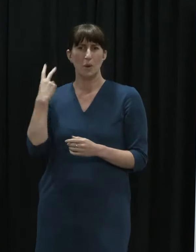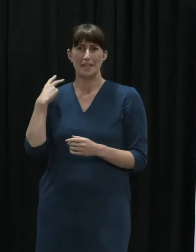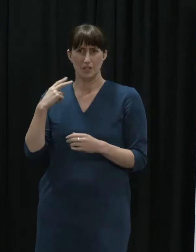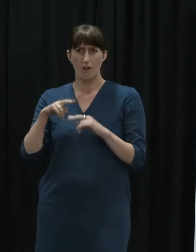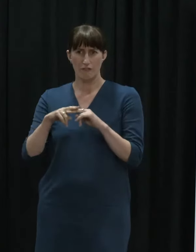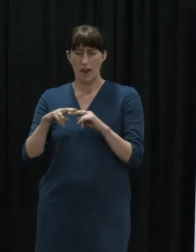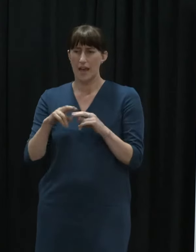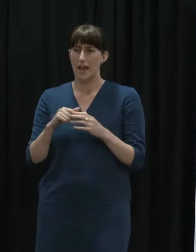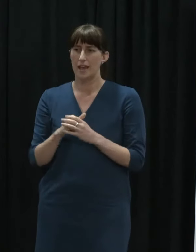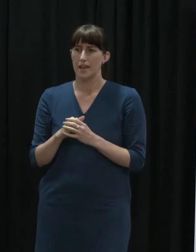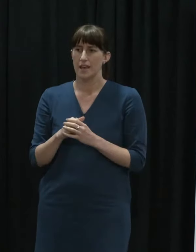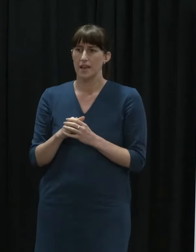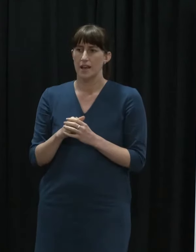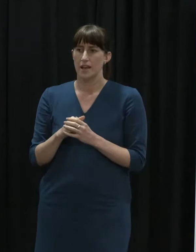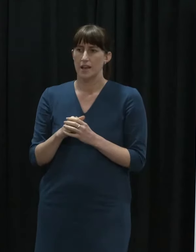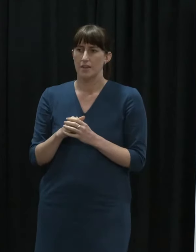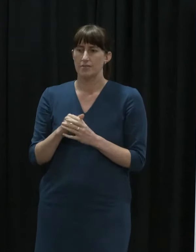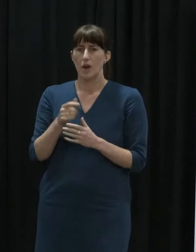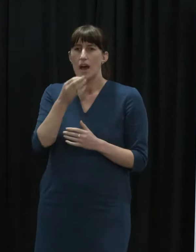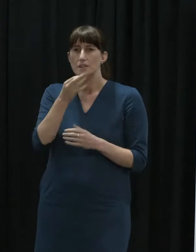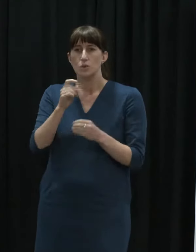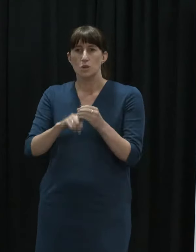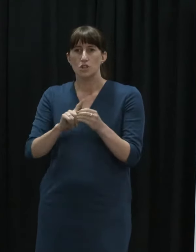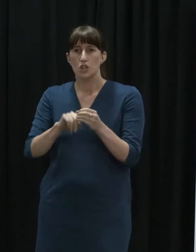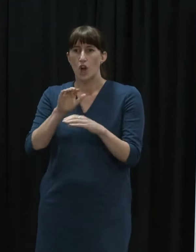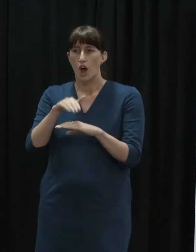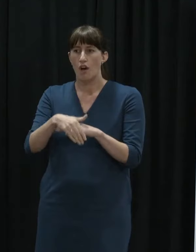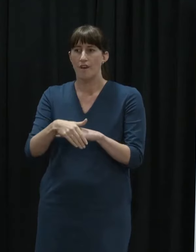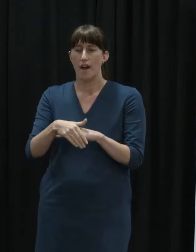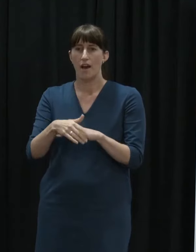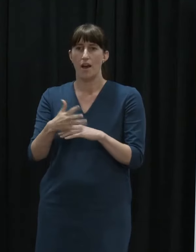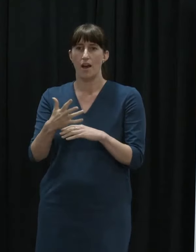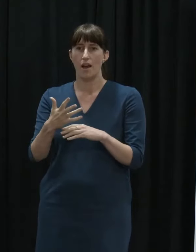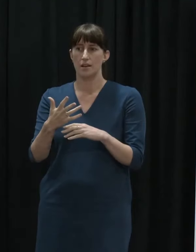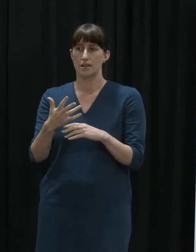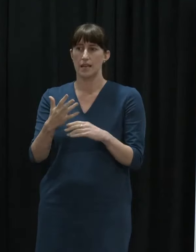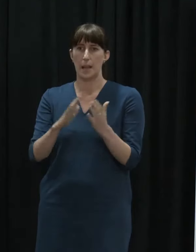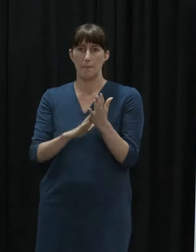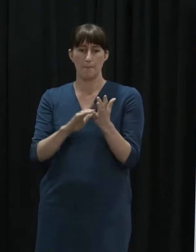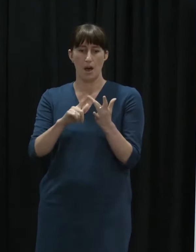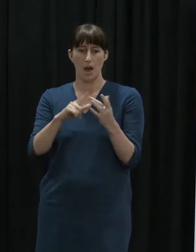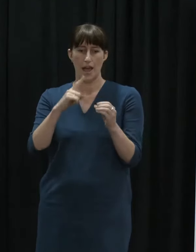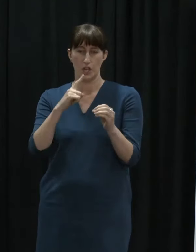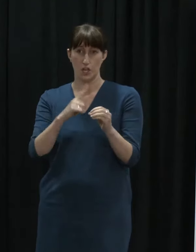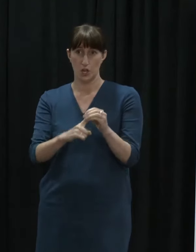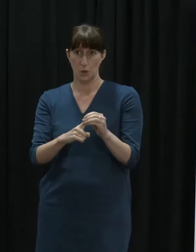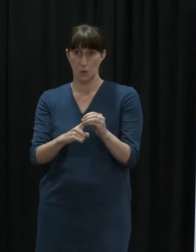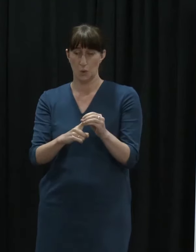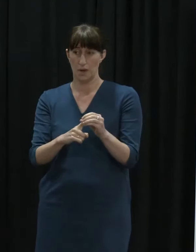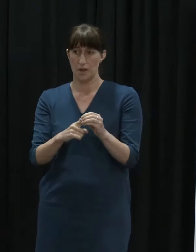The Friday before last, someone asked about those open our updates and you against